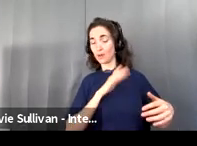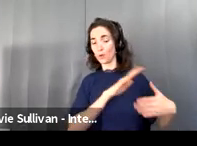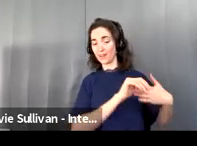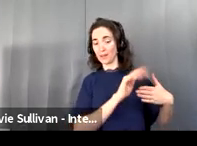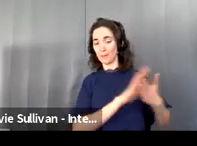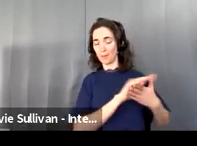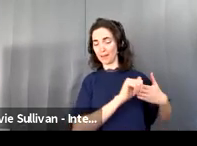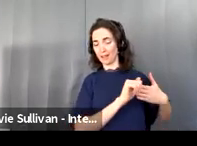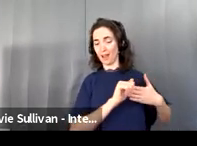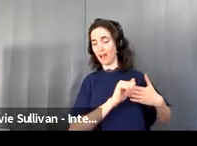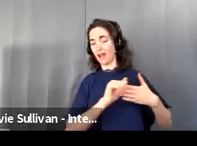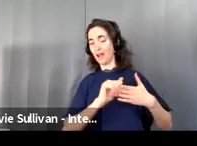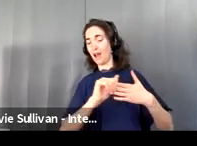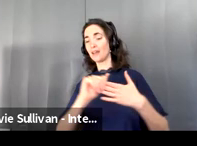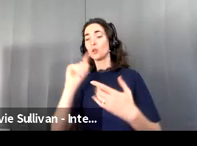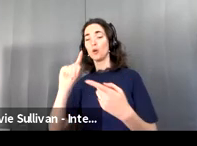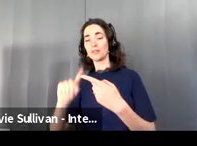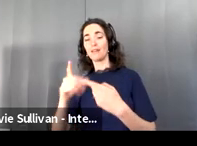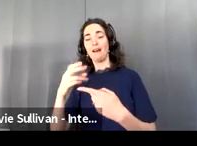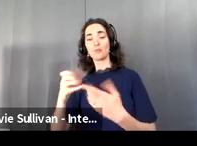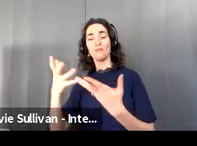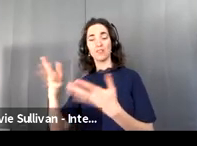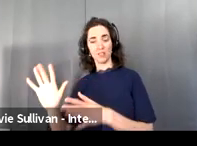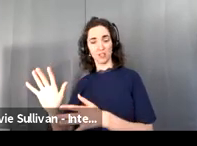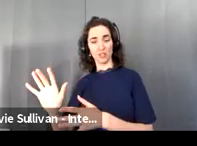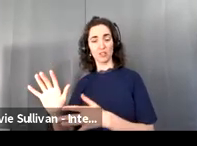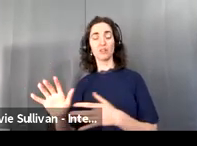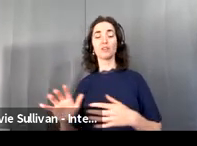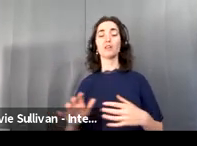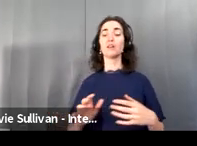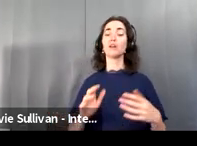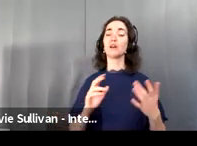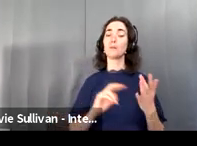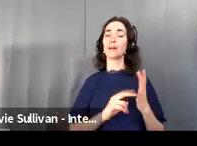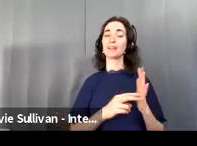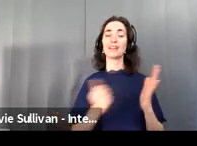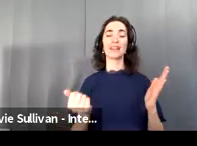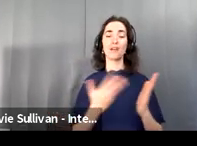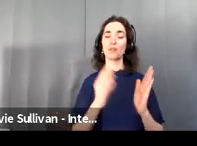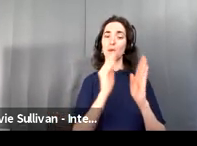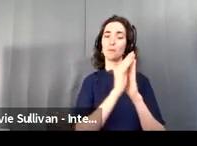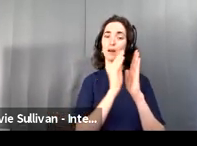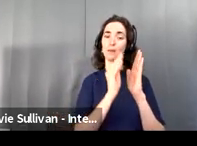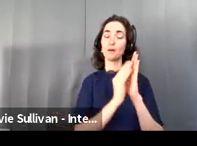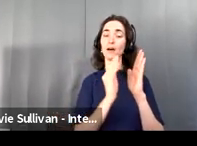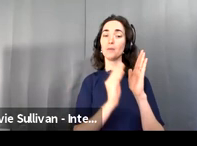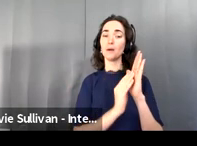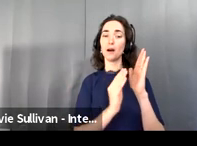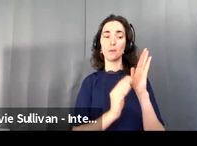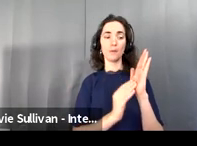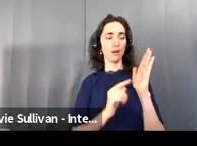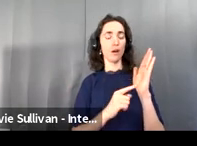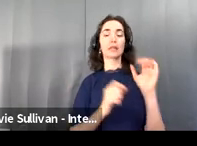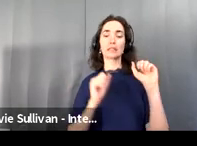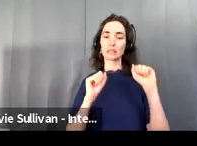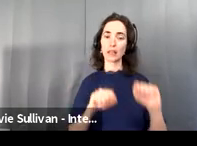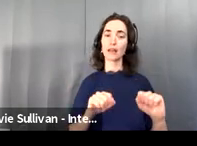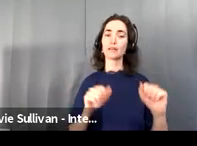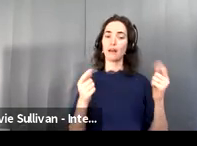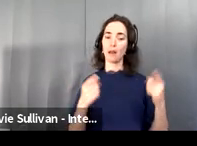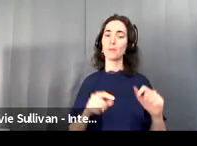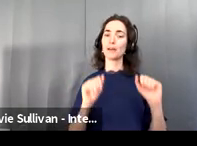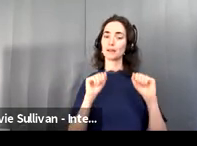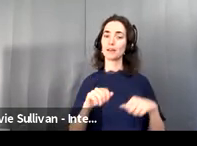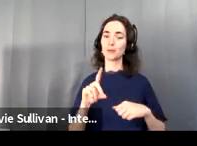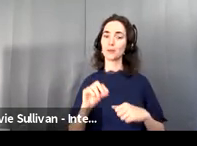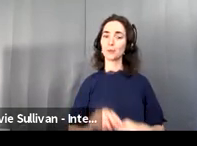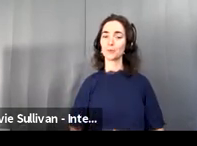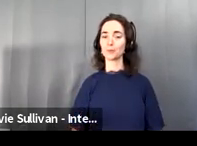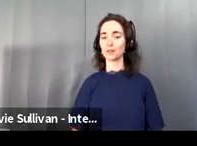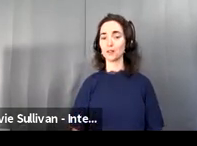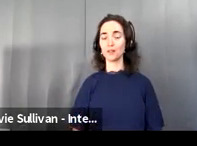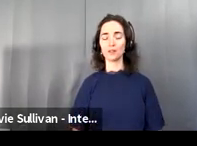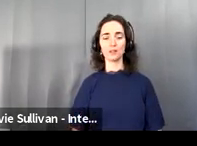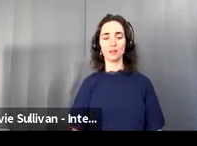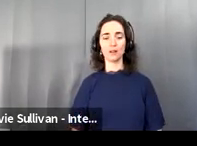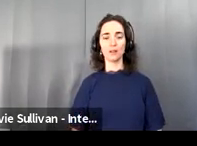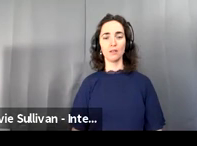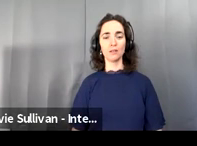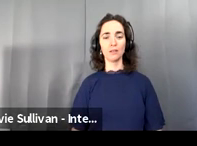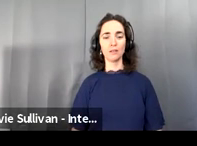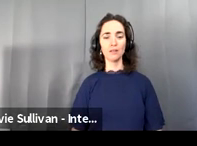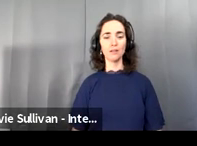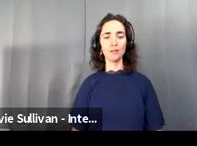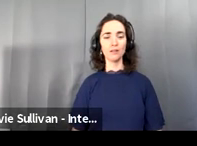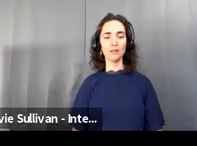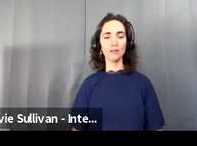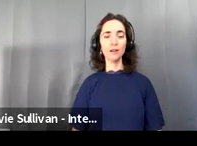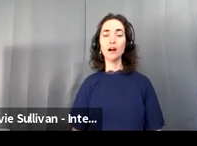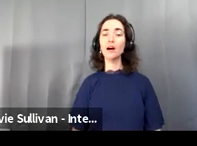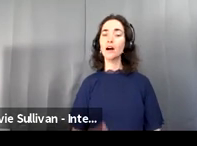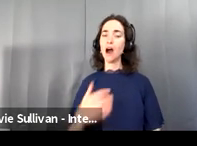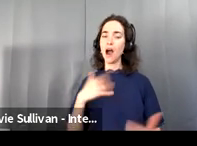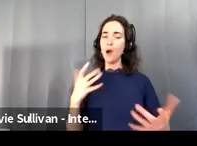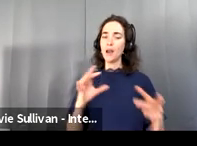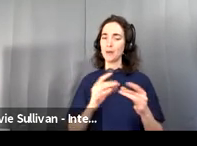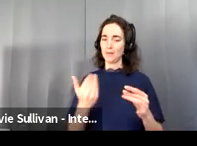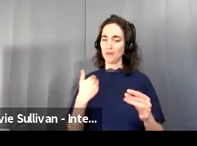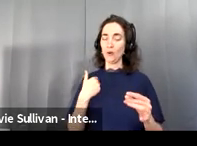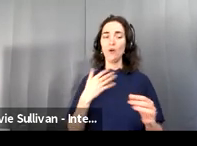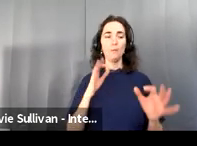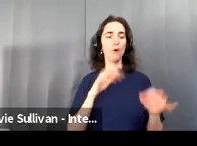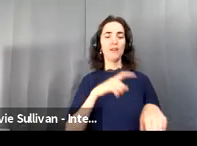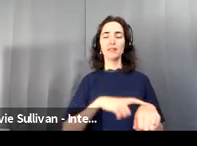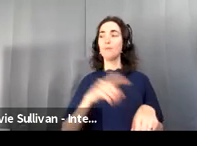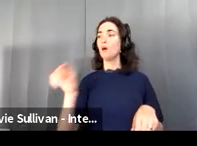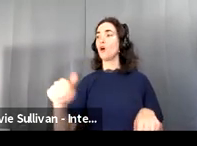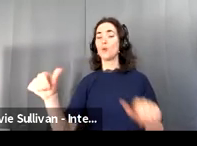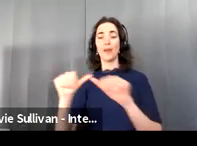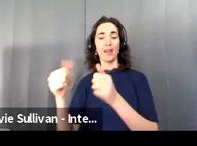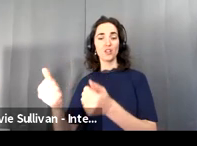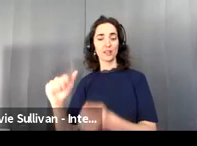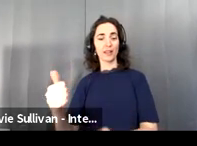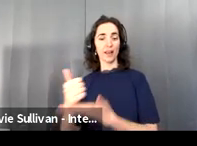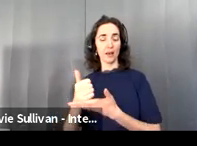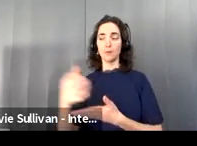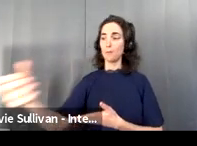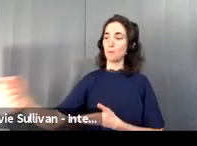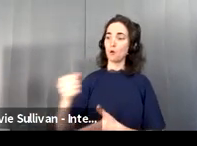like exiting from high school, so you want to make sure everything that's documented on there is going to be extremely realistic. This is a perfect time to actually even like I said before bringing those agencies that be of benefit to that student, and